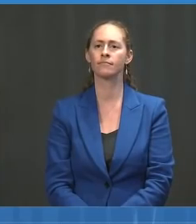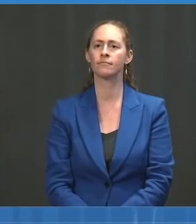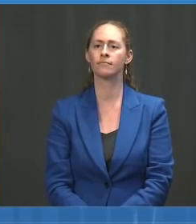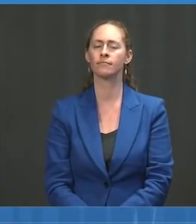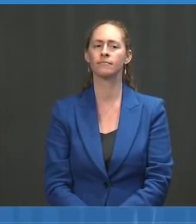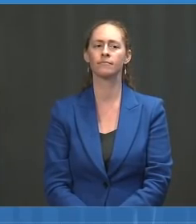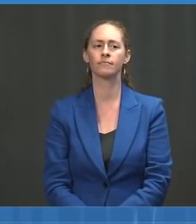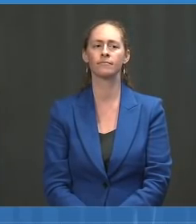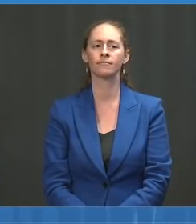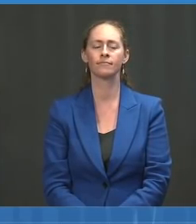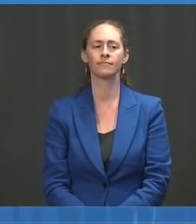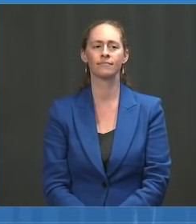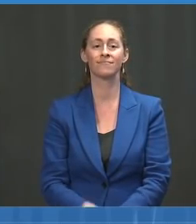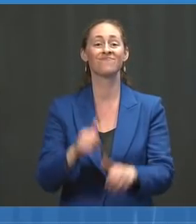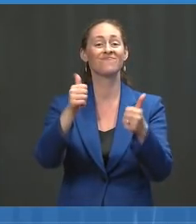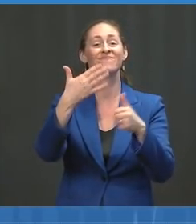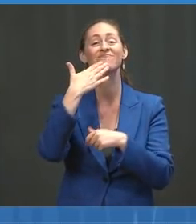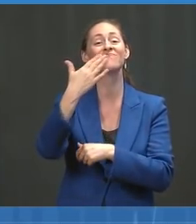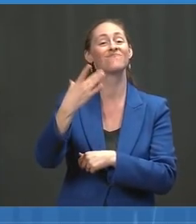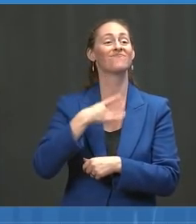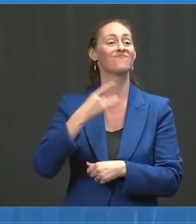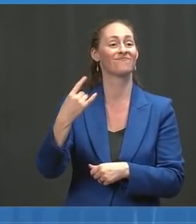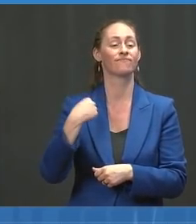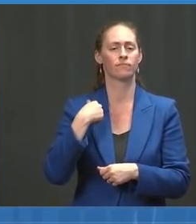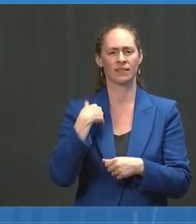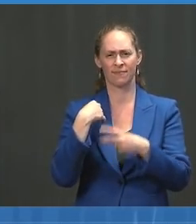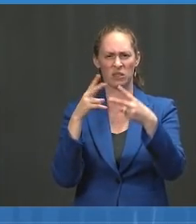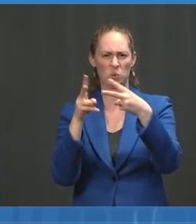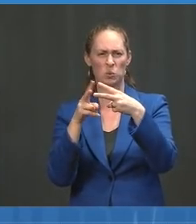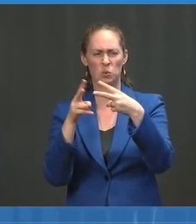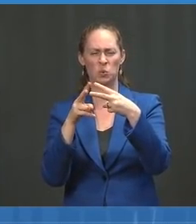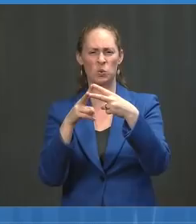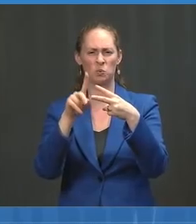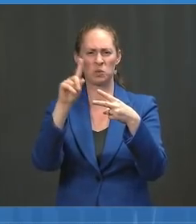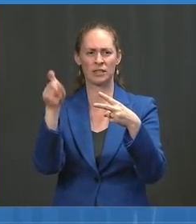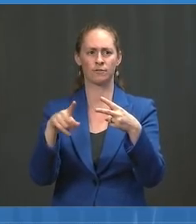Thank you for taking my question. It's a two-part one. The first is for Dr. Fauci.